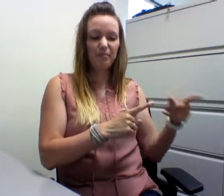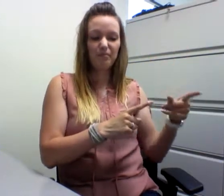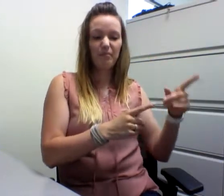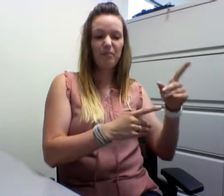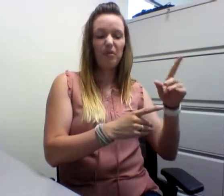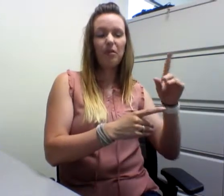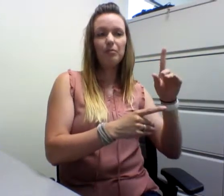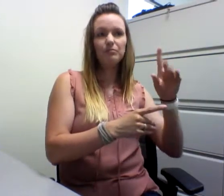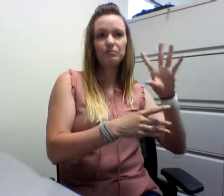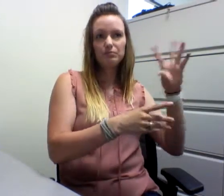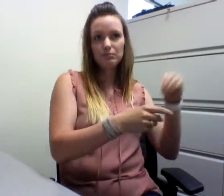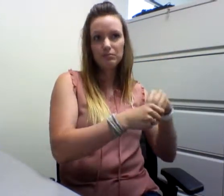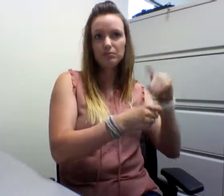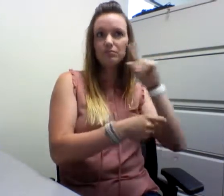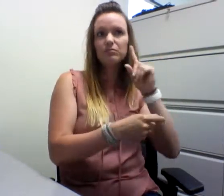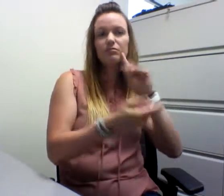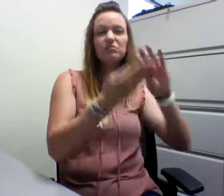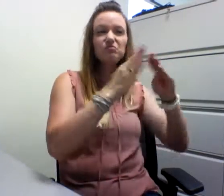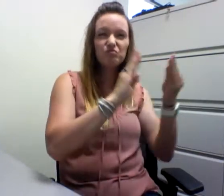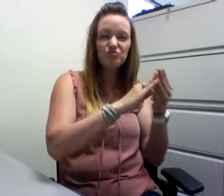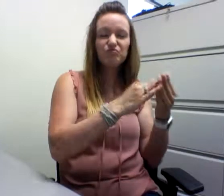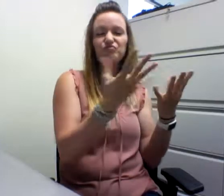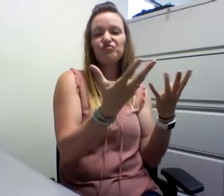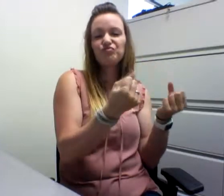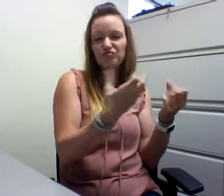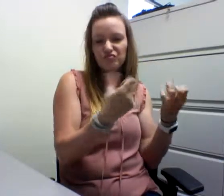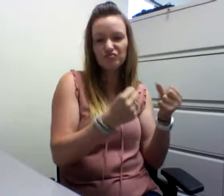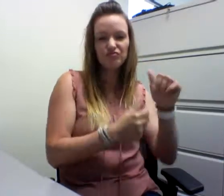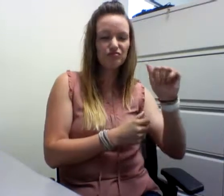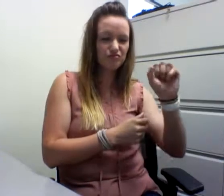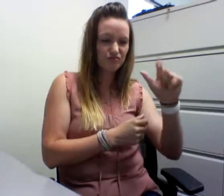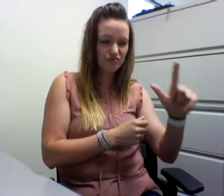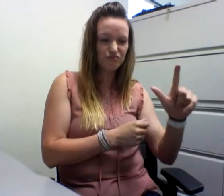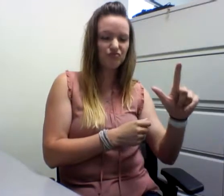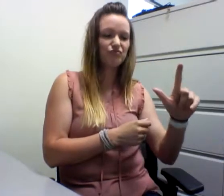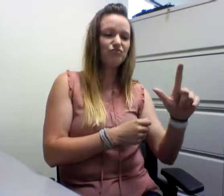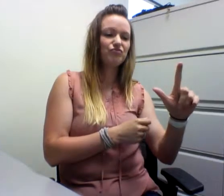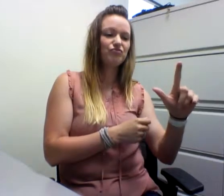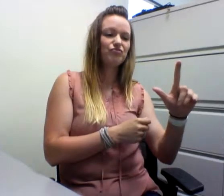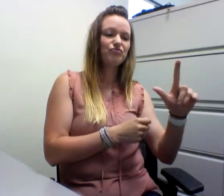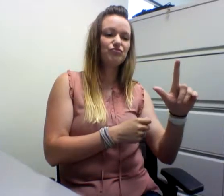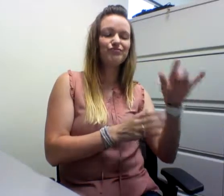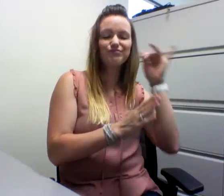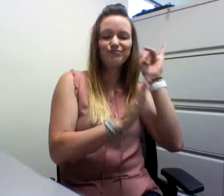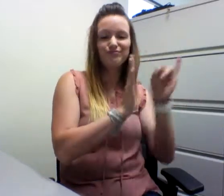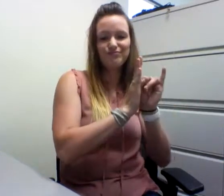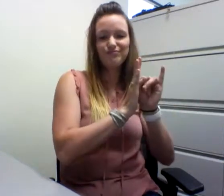involved in the Deaf community use ASL